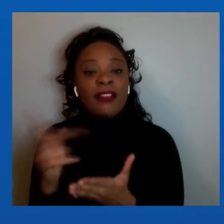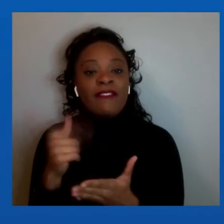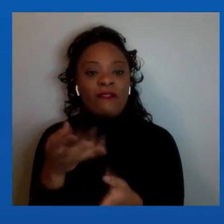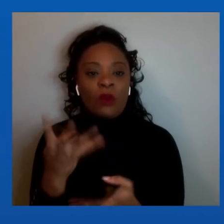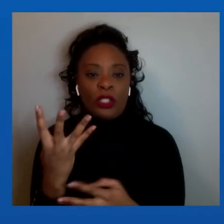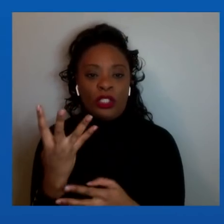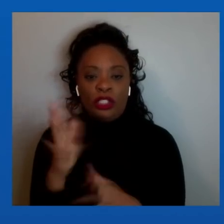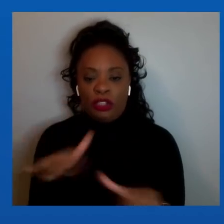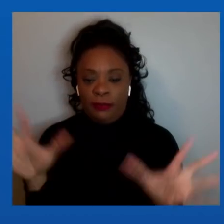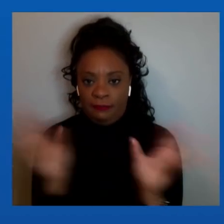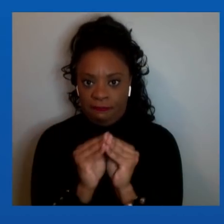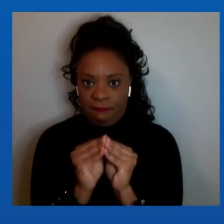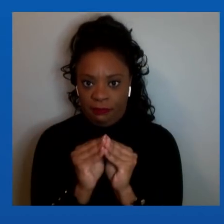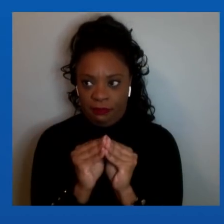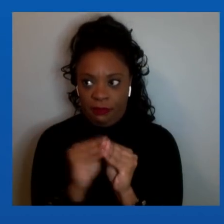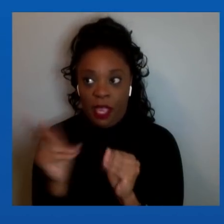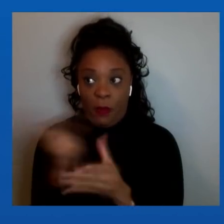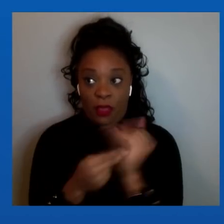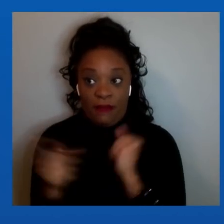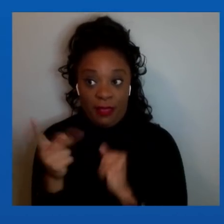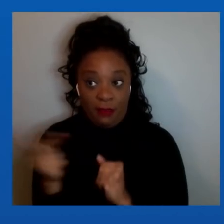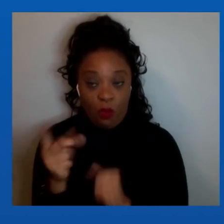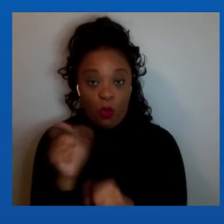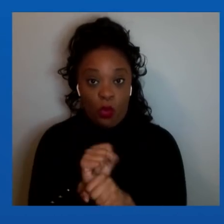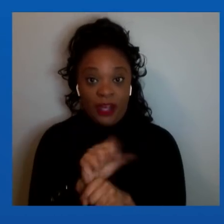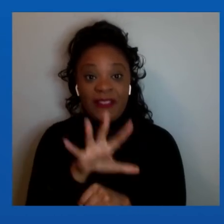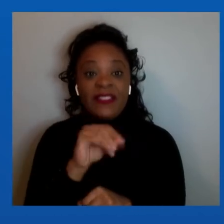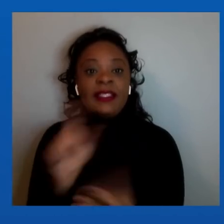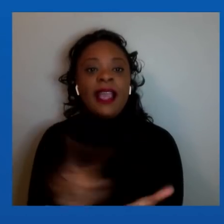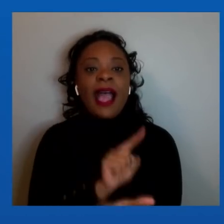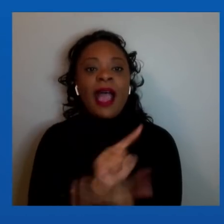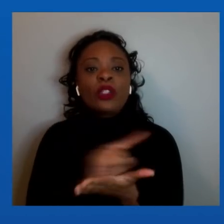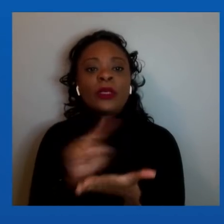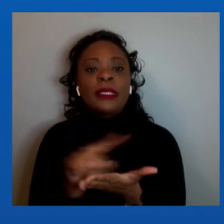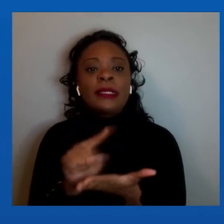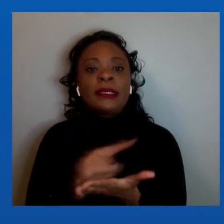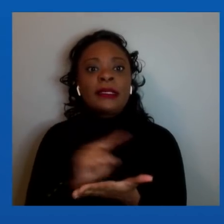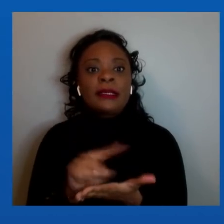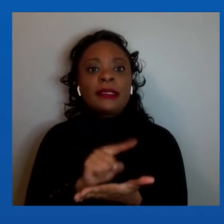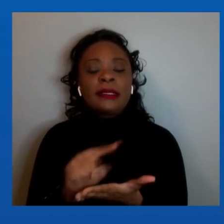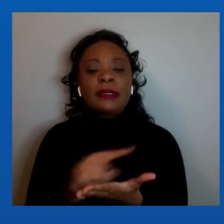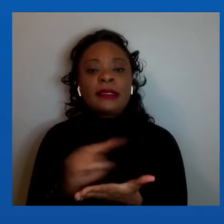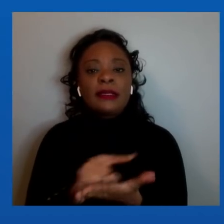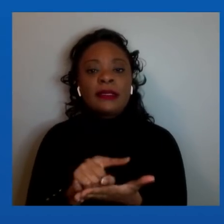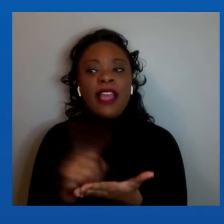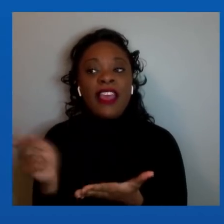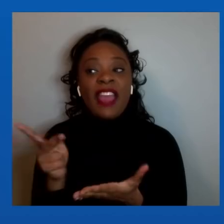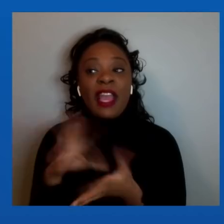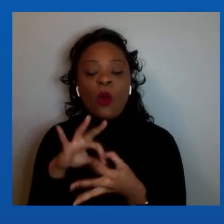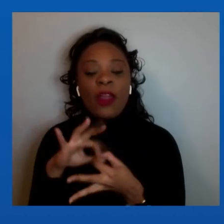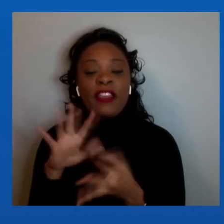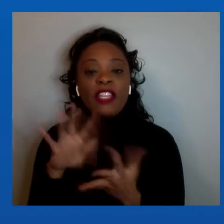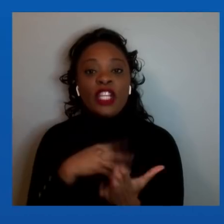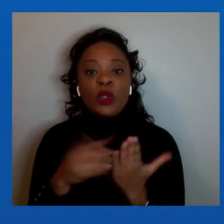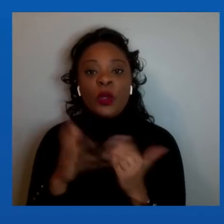They both work 50-hour weeks. They coordinate their schedules to minimize the cost of childcare,